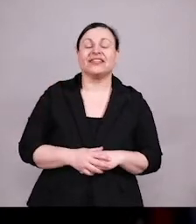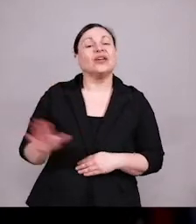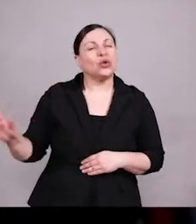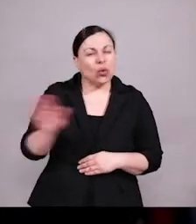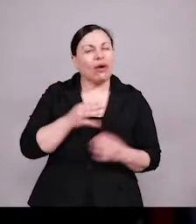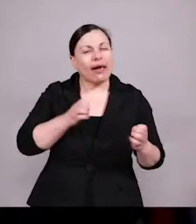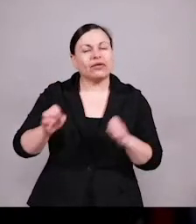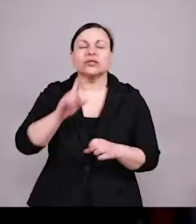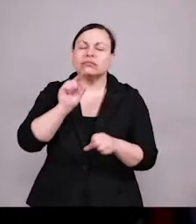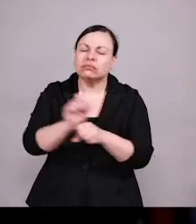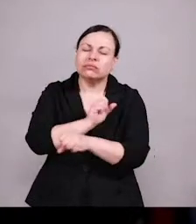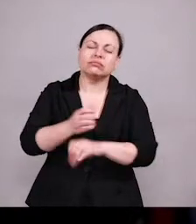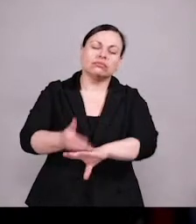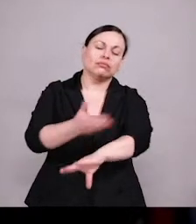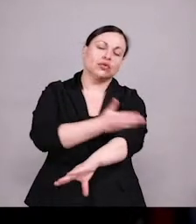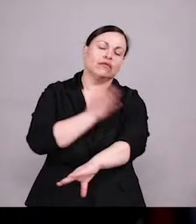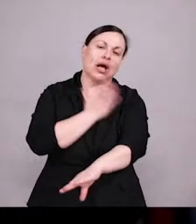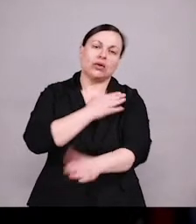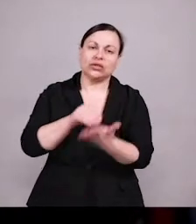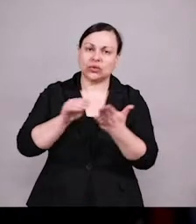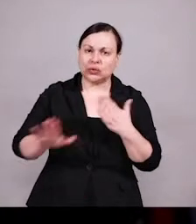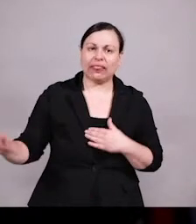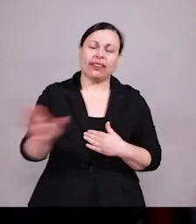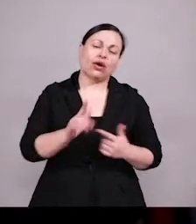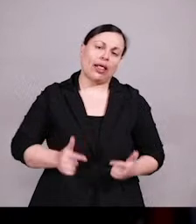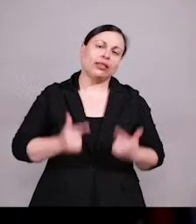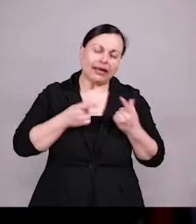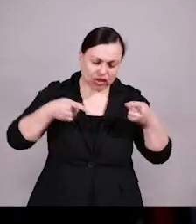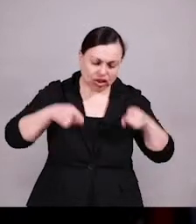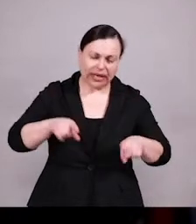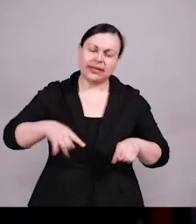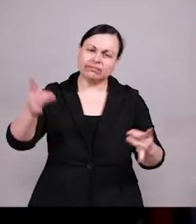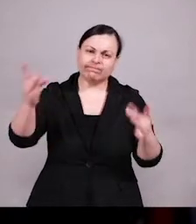the lives of our students living and learning under these most challenging circumstances.